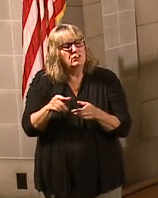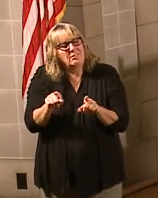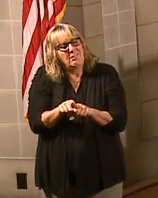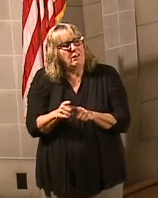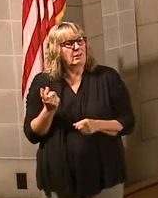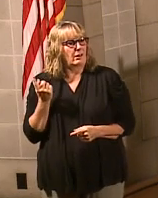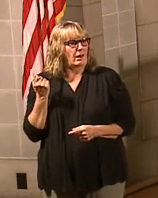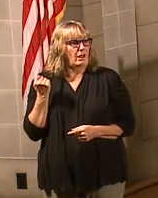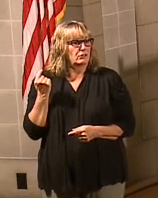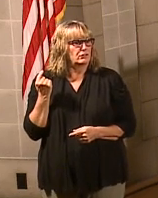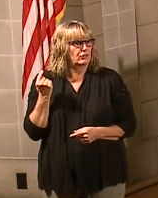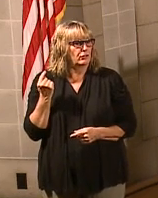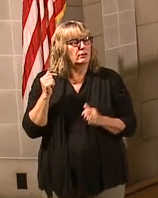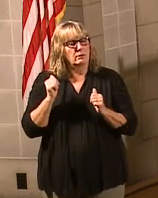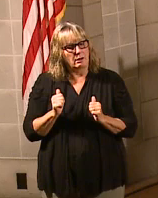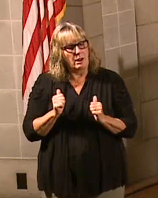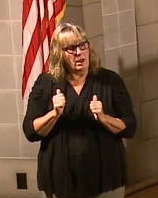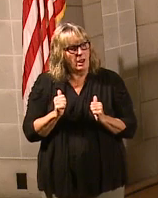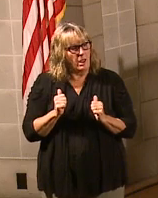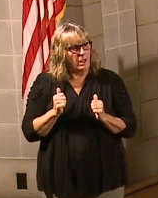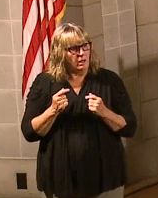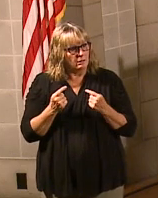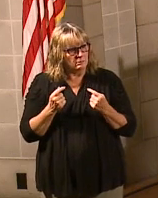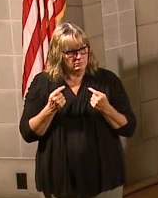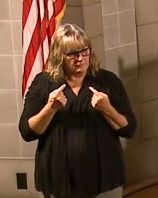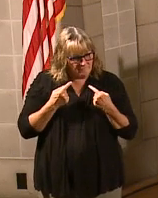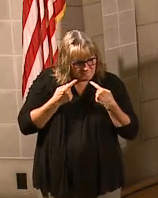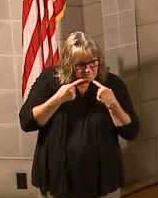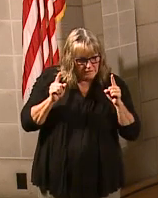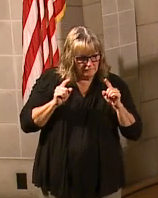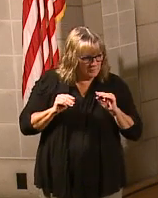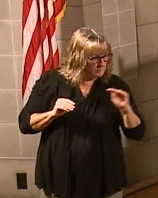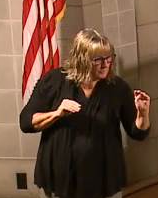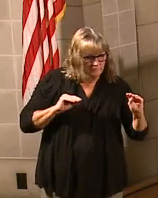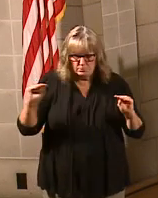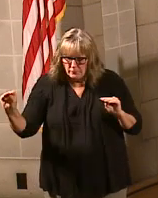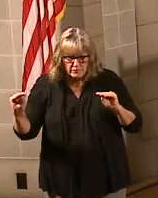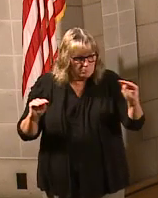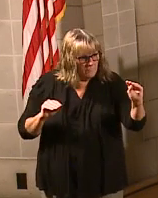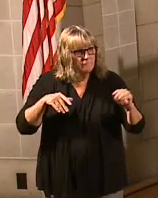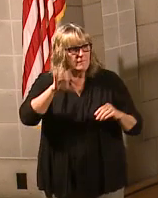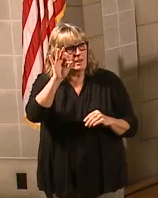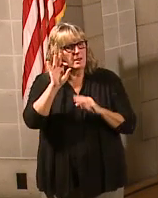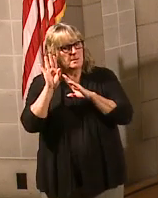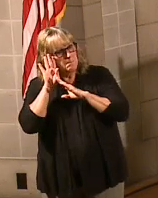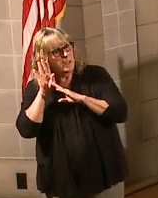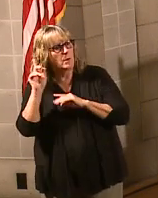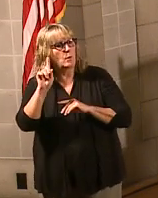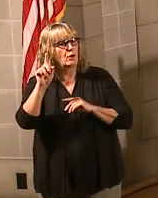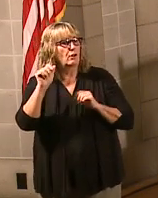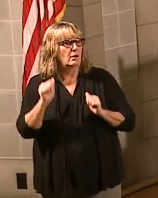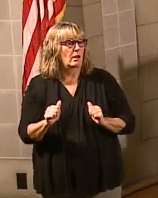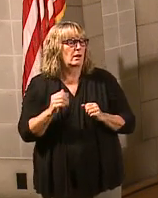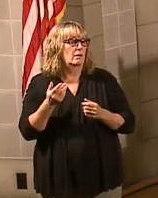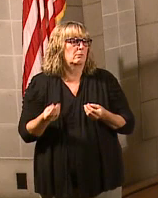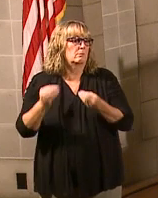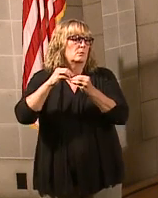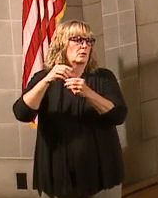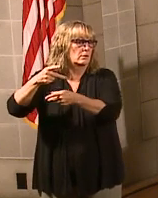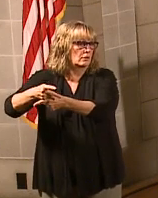WE HAVE RIGHT NOW, WE WANT TO